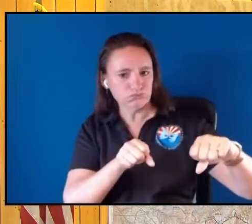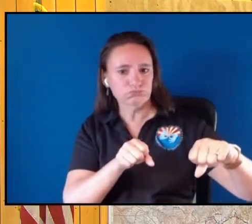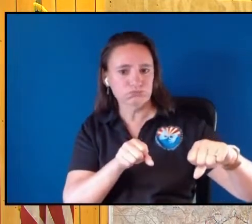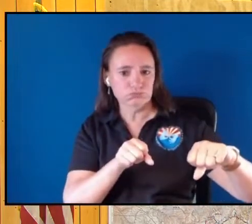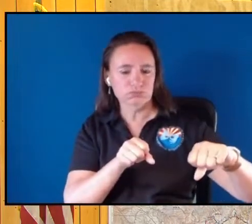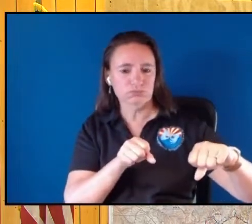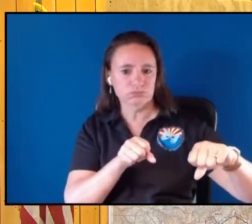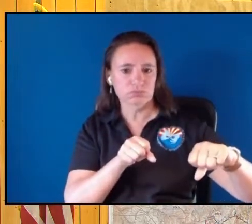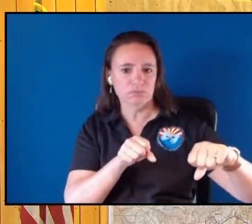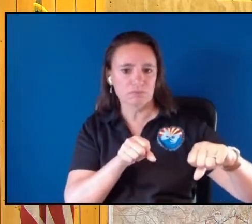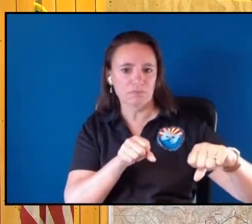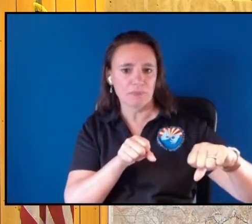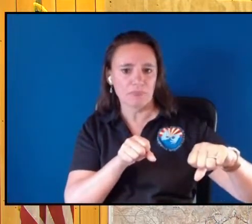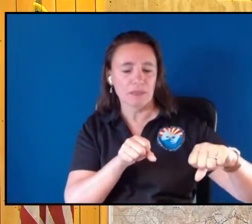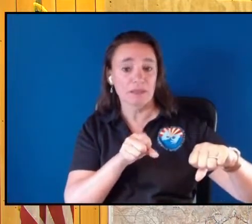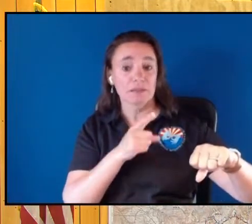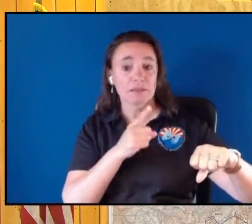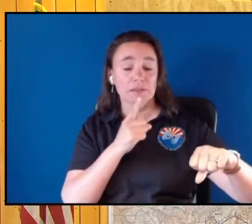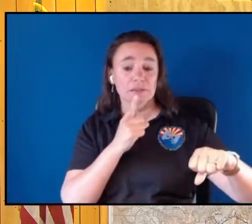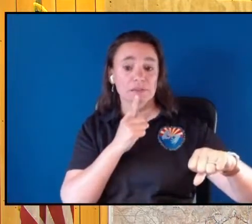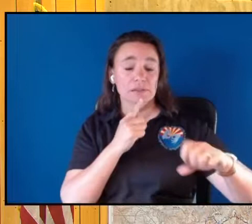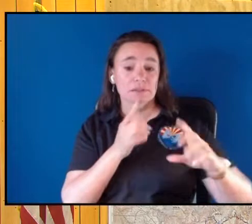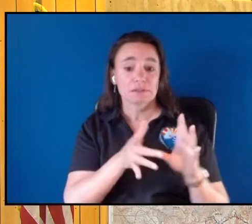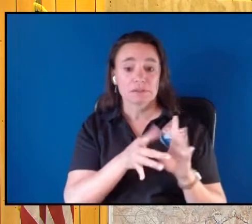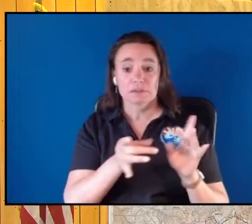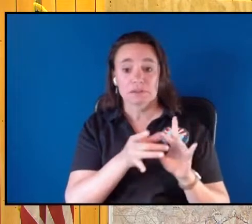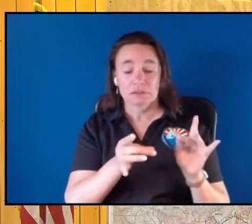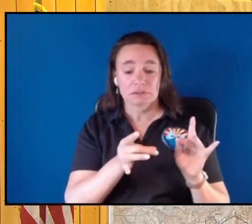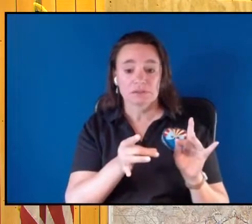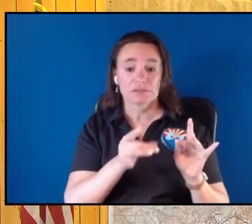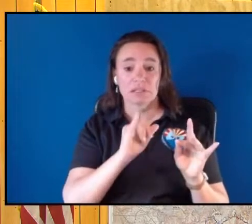in the infrared, very little heat except in a few places up